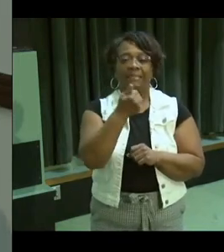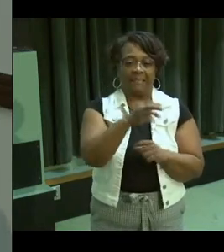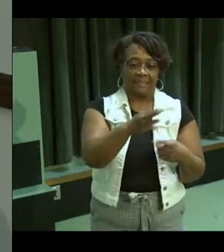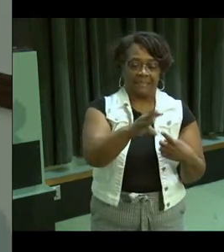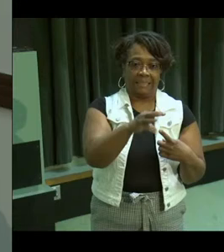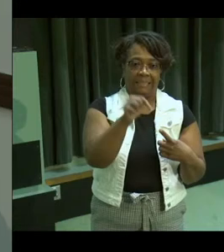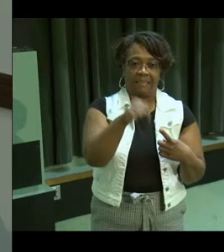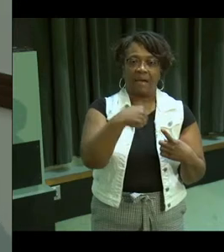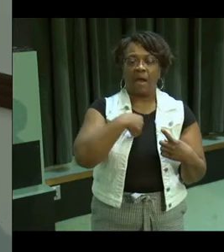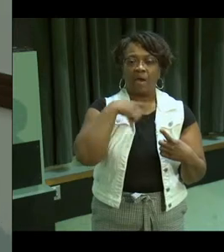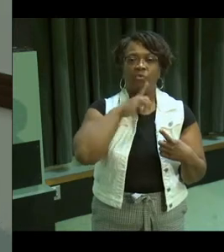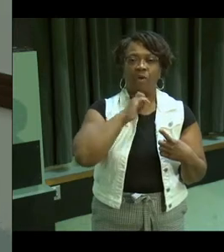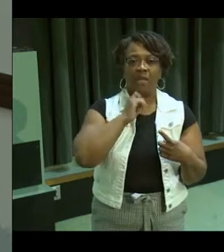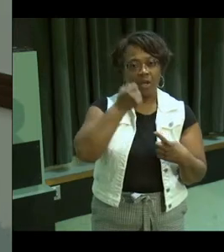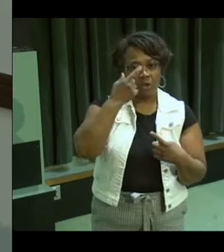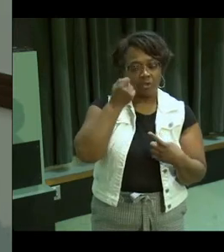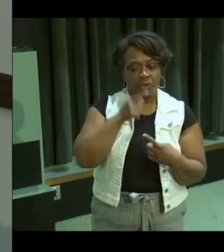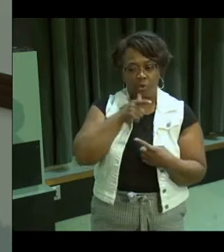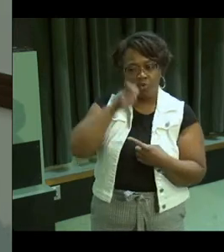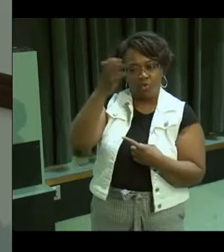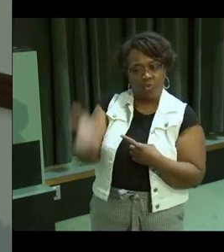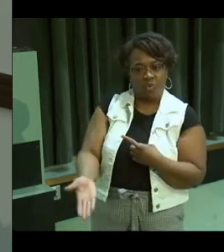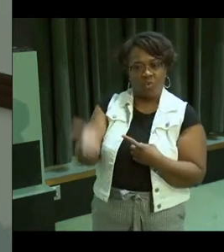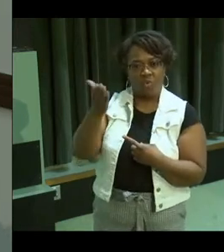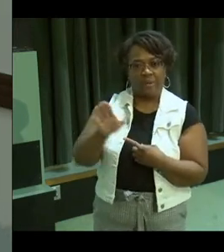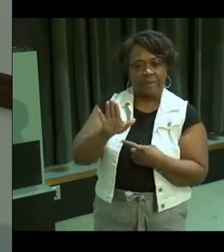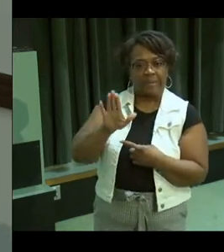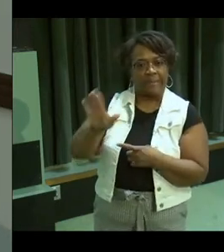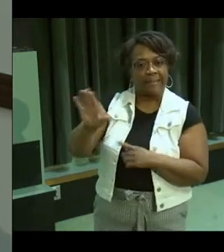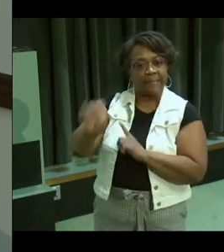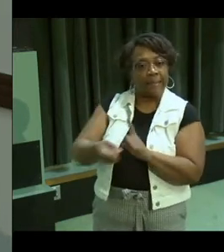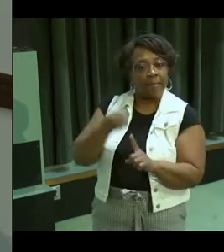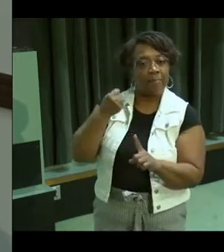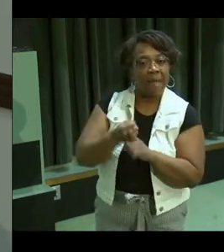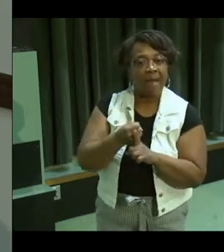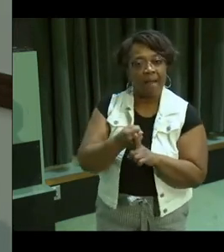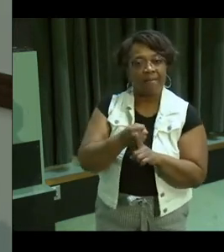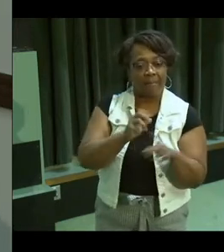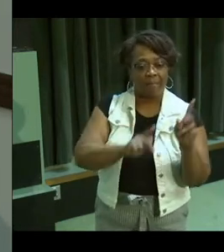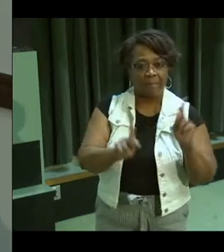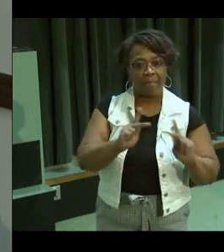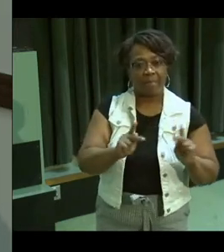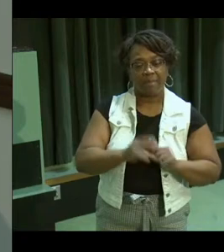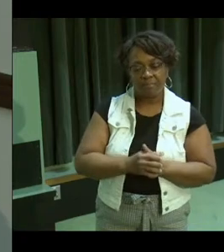began to realize who my